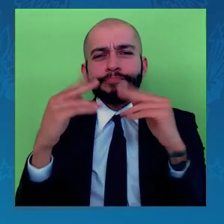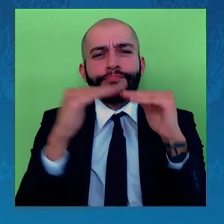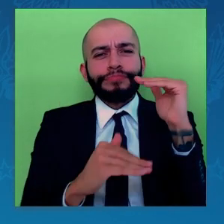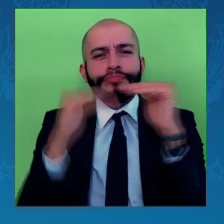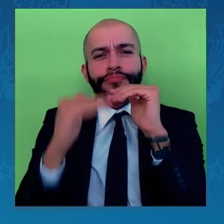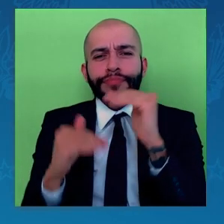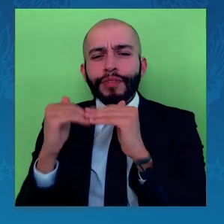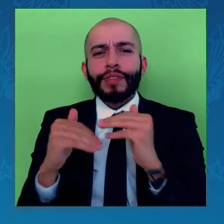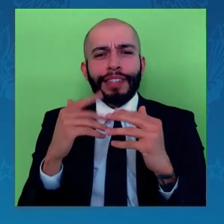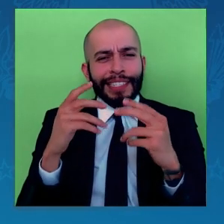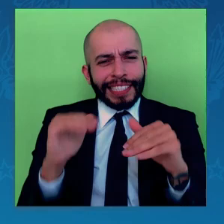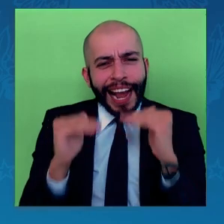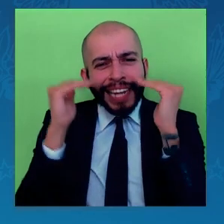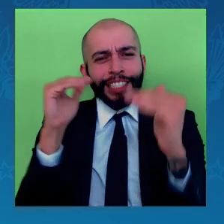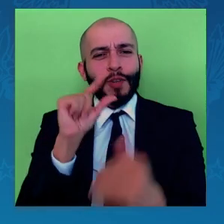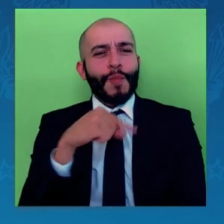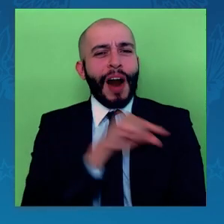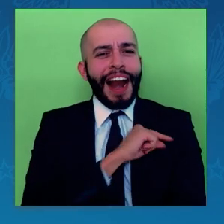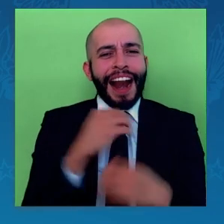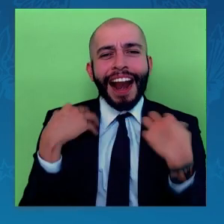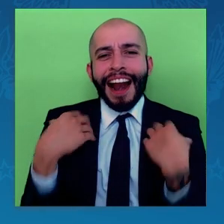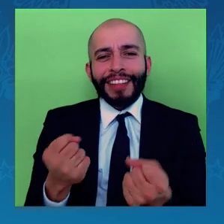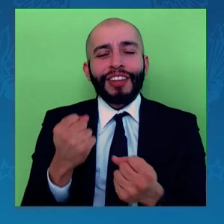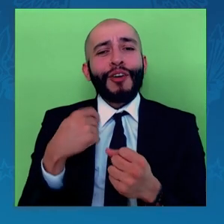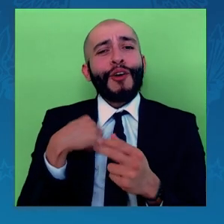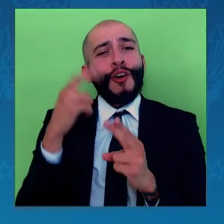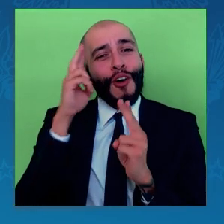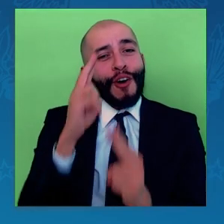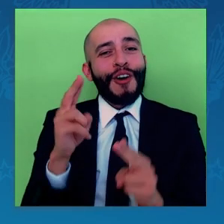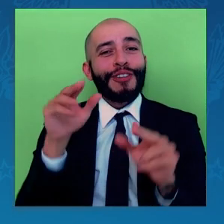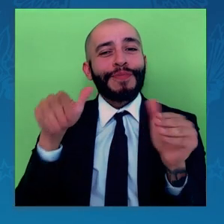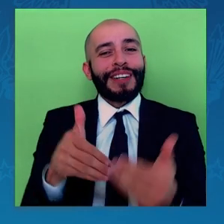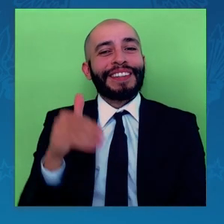to introduce the vice president of the United States. Kamala Harris.